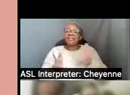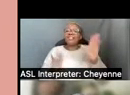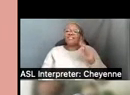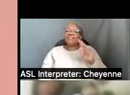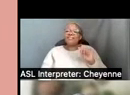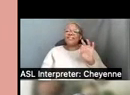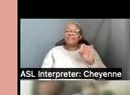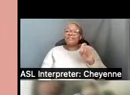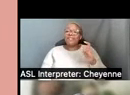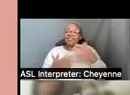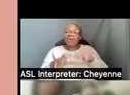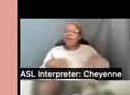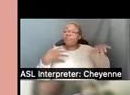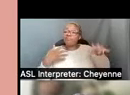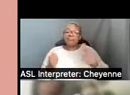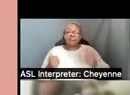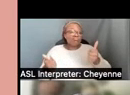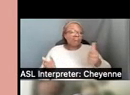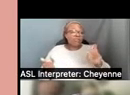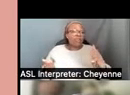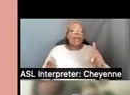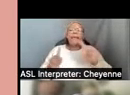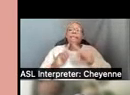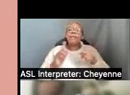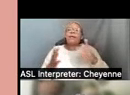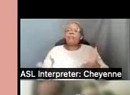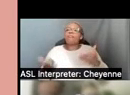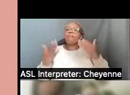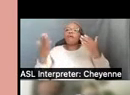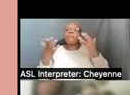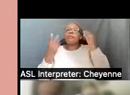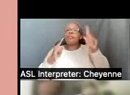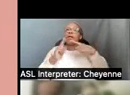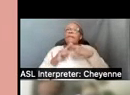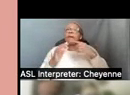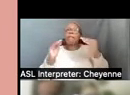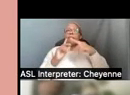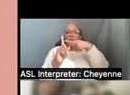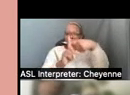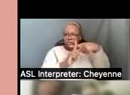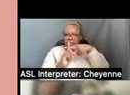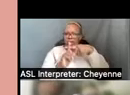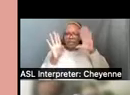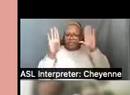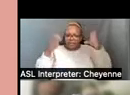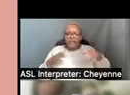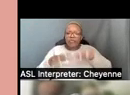of your film. If it is a Netflix audience, okay. But I would highly recommend you think of a more targeted audience for you film.